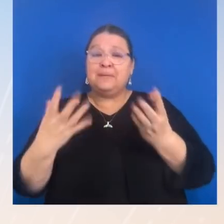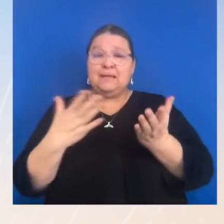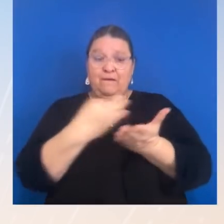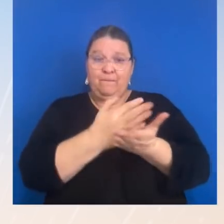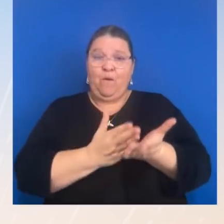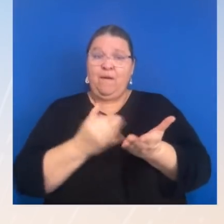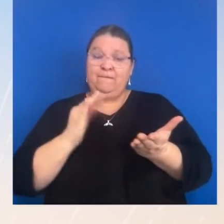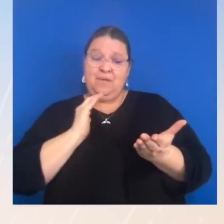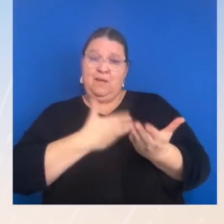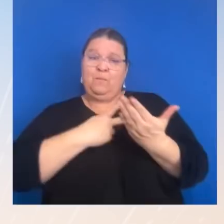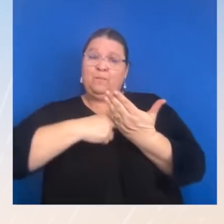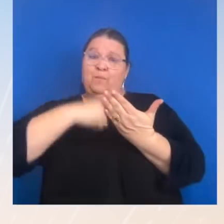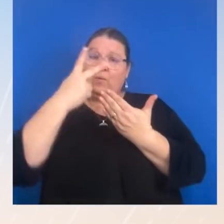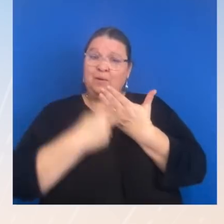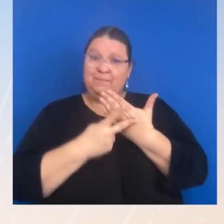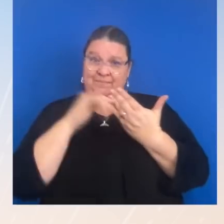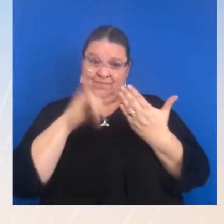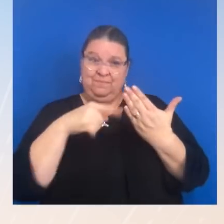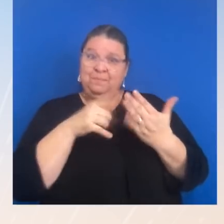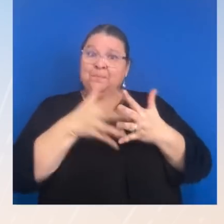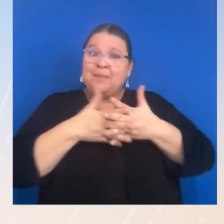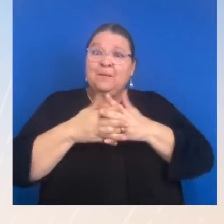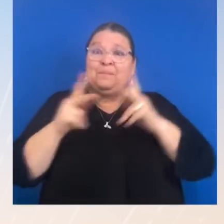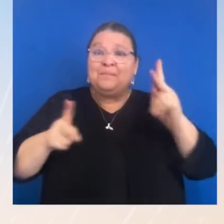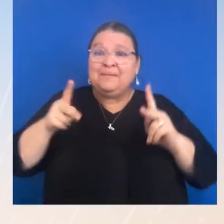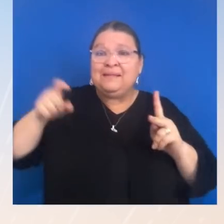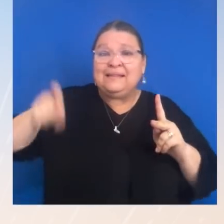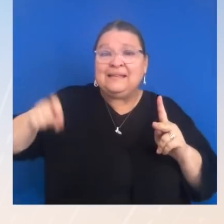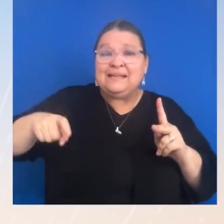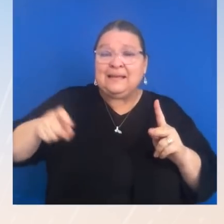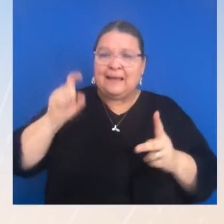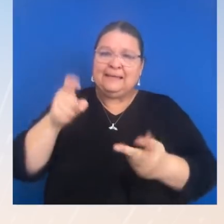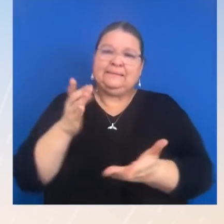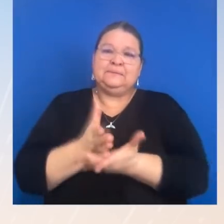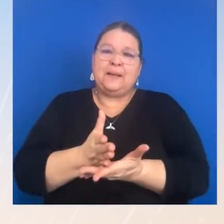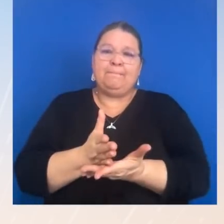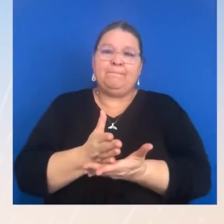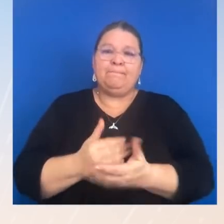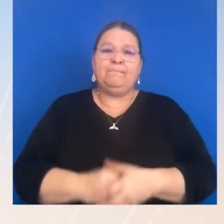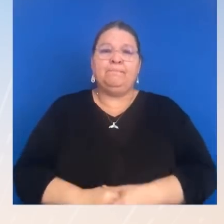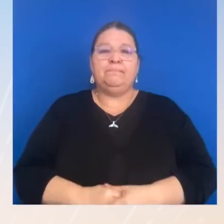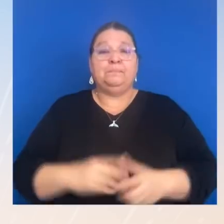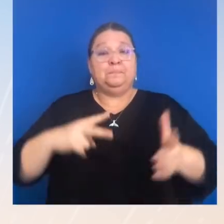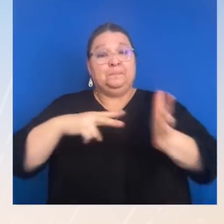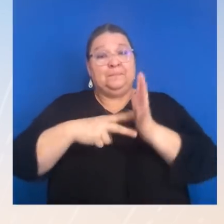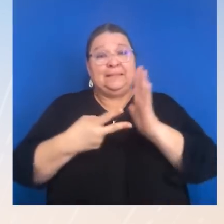The Press: So you're saying there is no way you can get money from -- move money around that's already been appropriated? Ms. Psaki: Well, again,